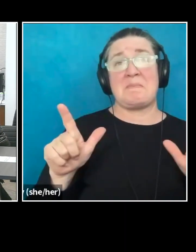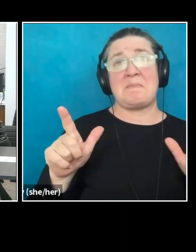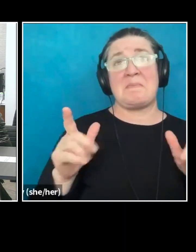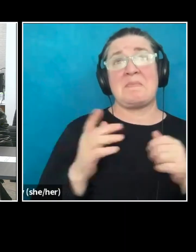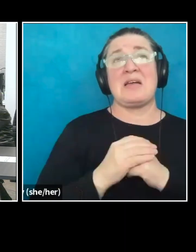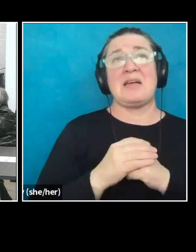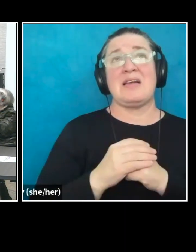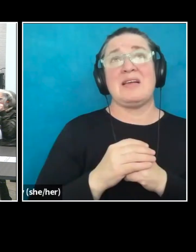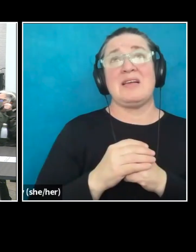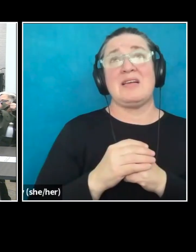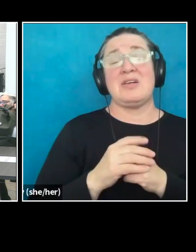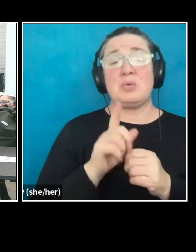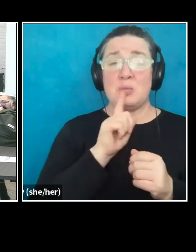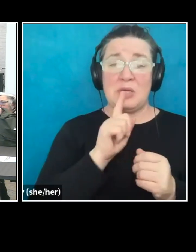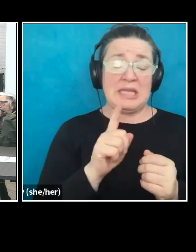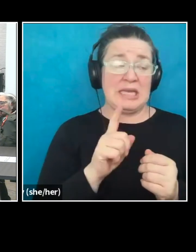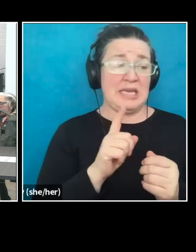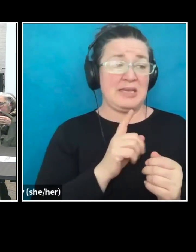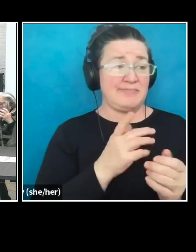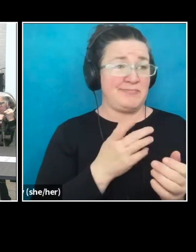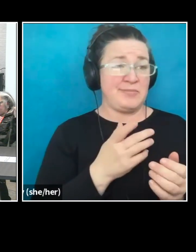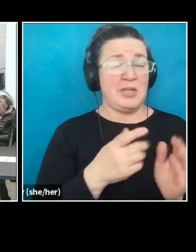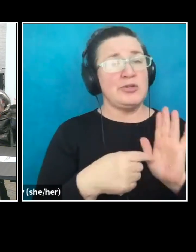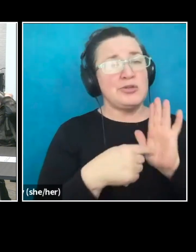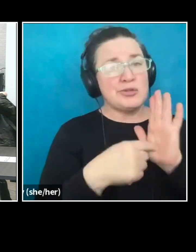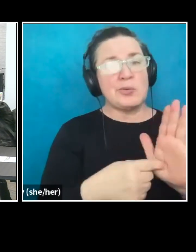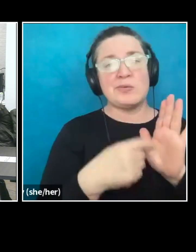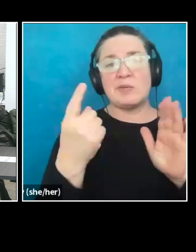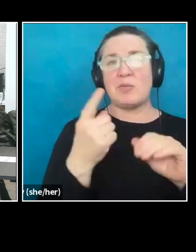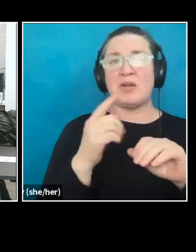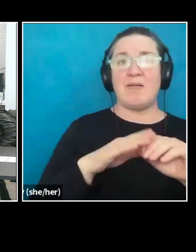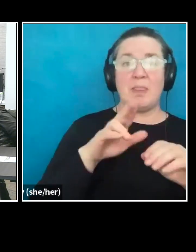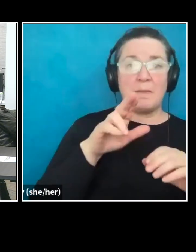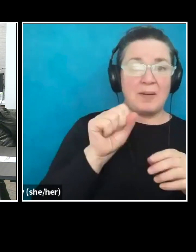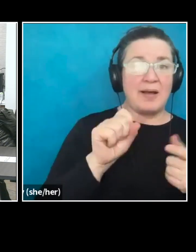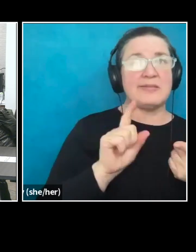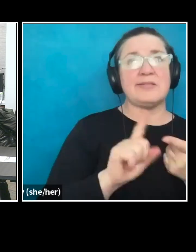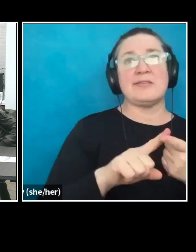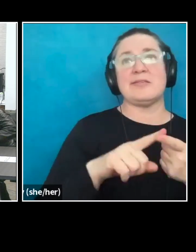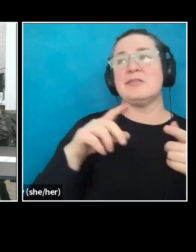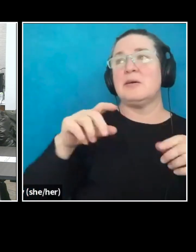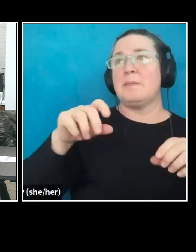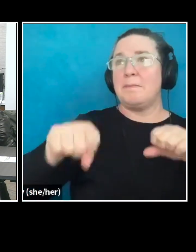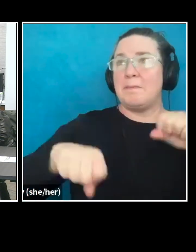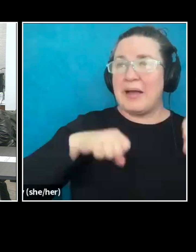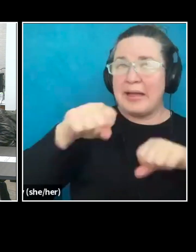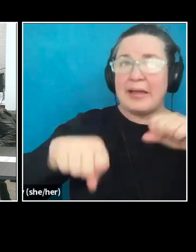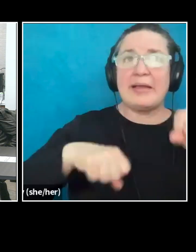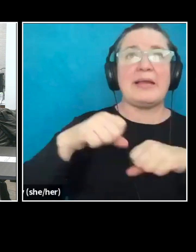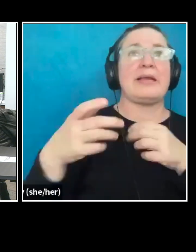somebody on a bus or walking to a destination or riding a bike as immaturity, as being in poverty,